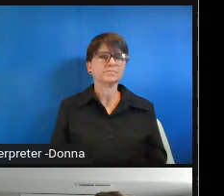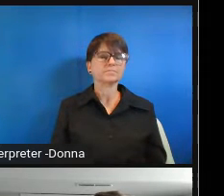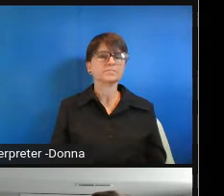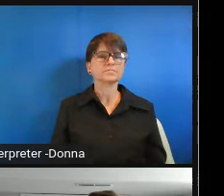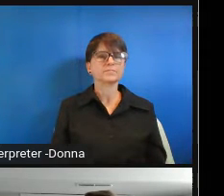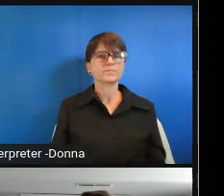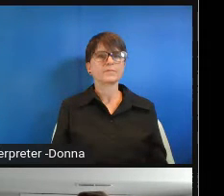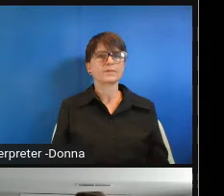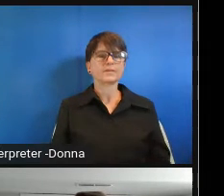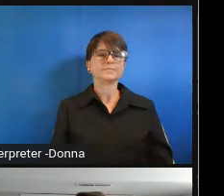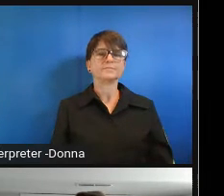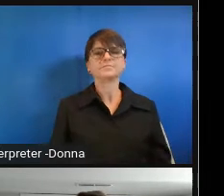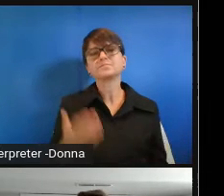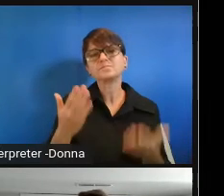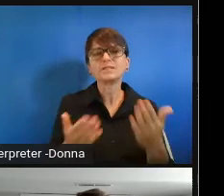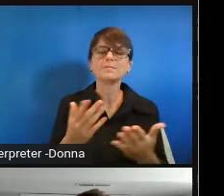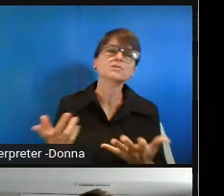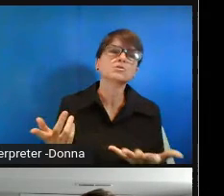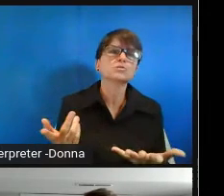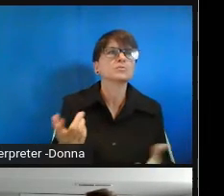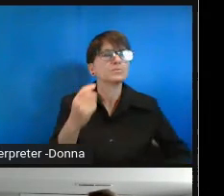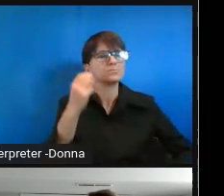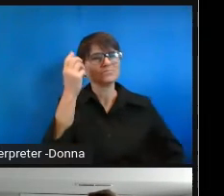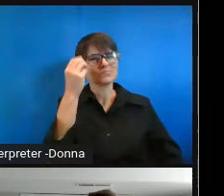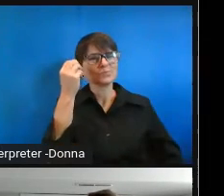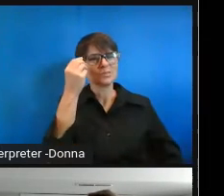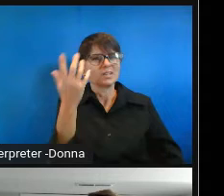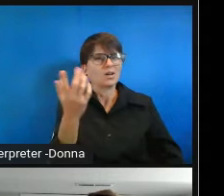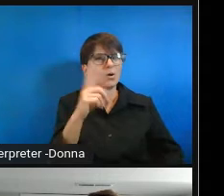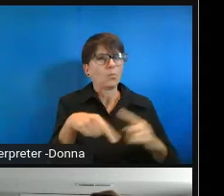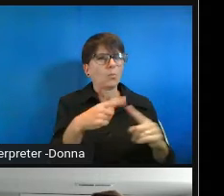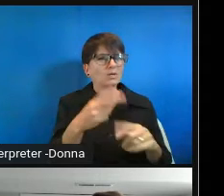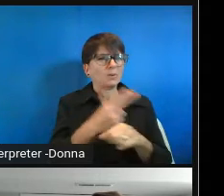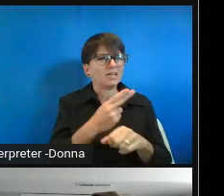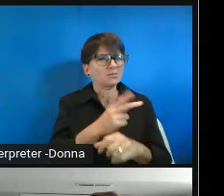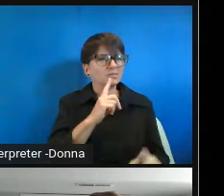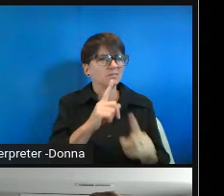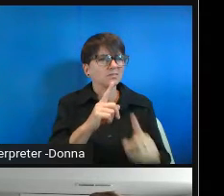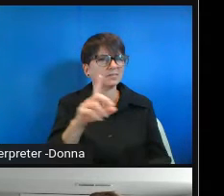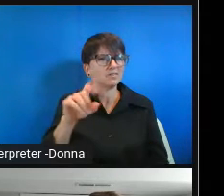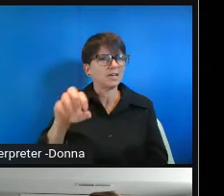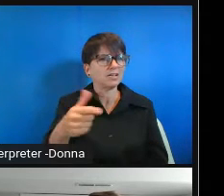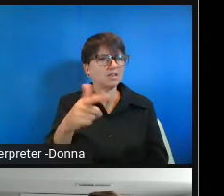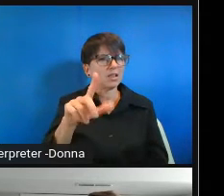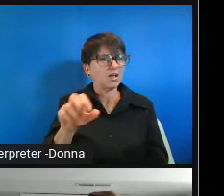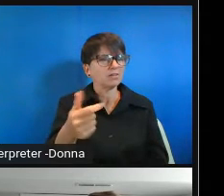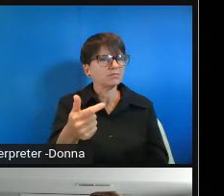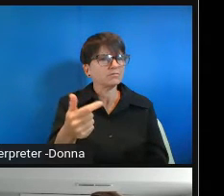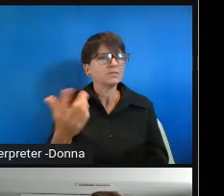You may ask, when should I use a dialog? This is a great question, something to always ask ourselves